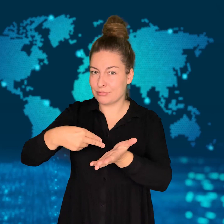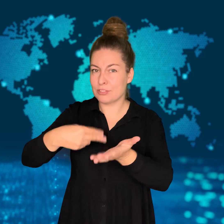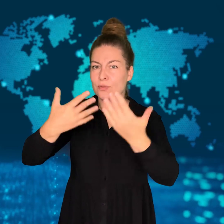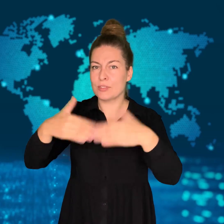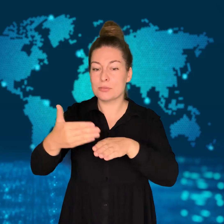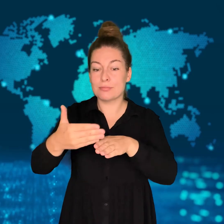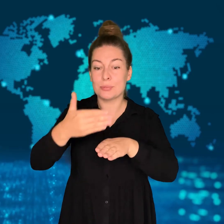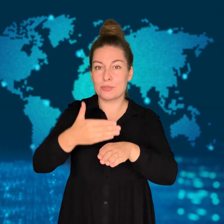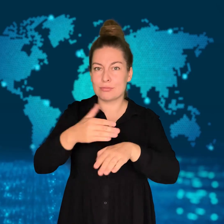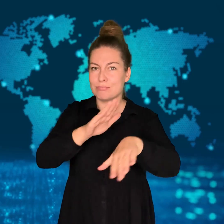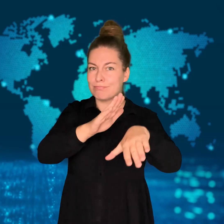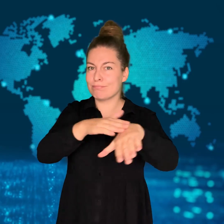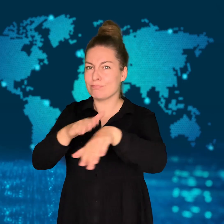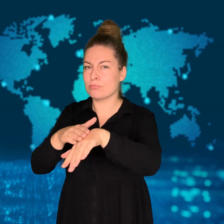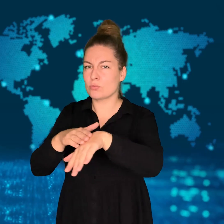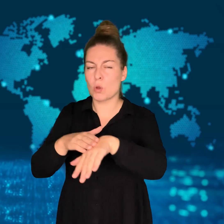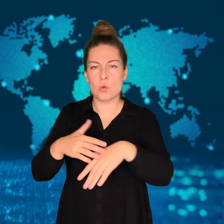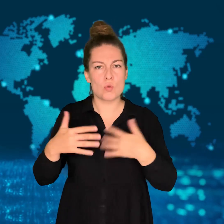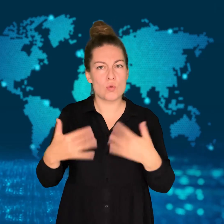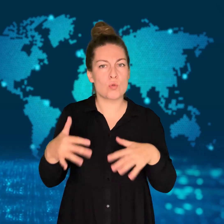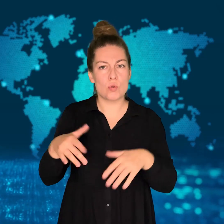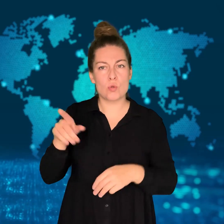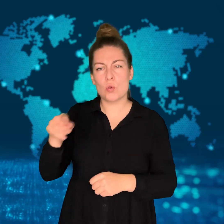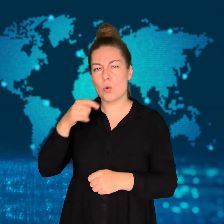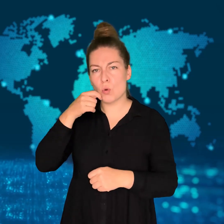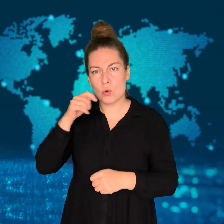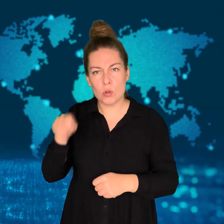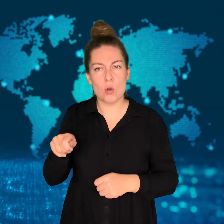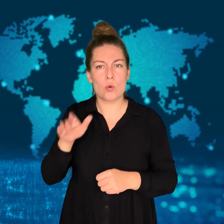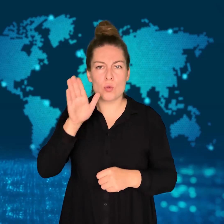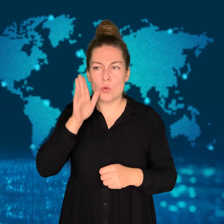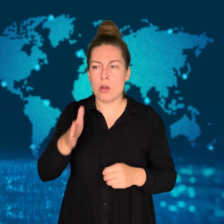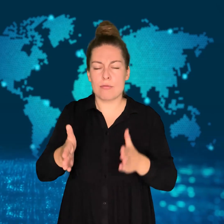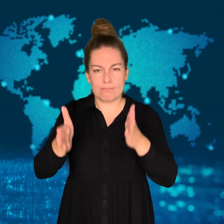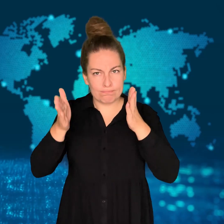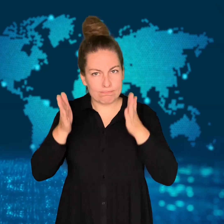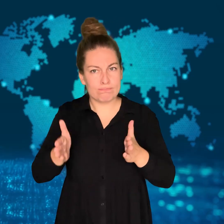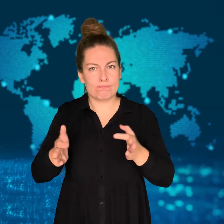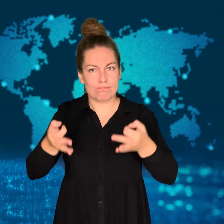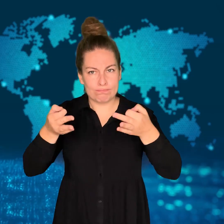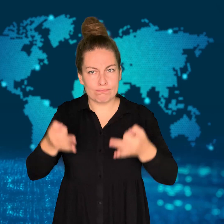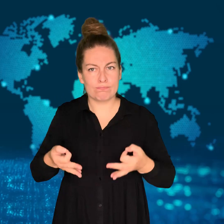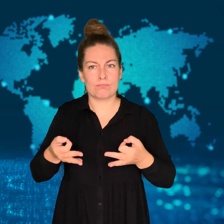Though he signed it, the President warned that there might be